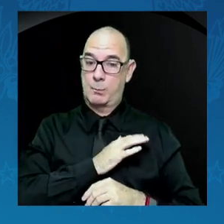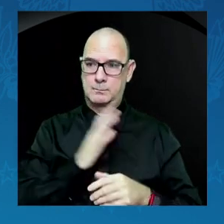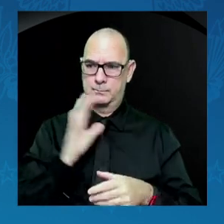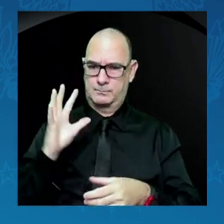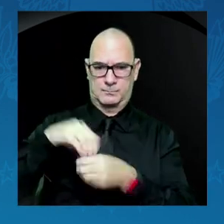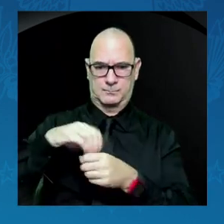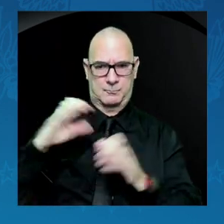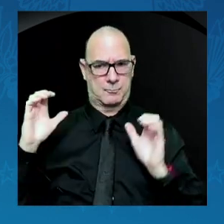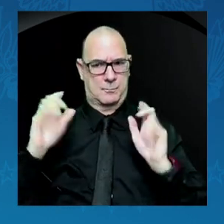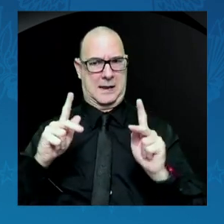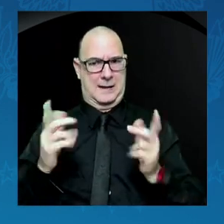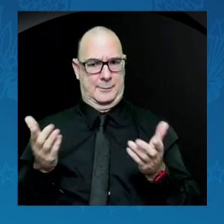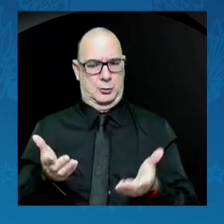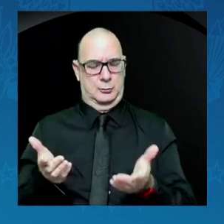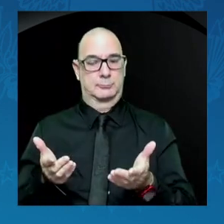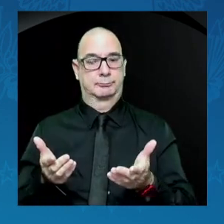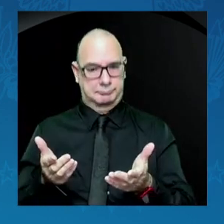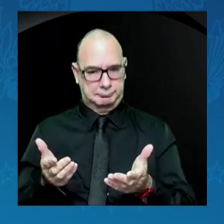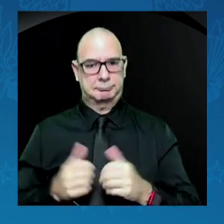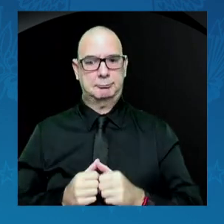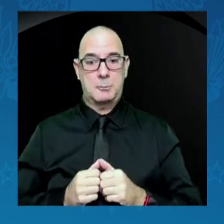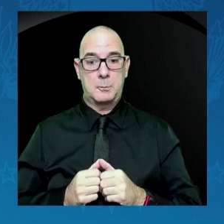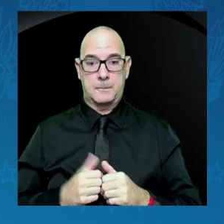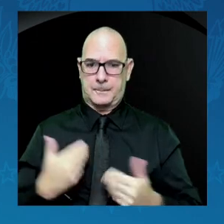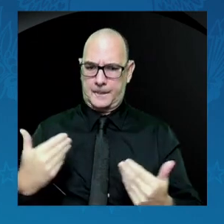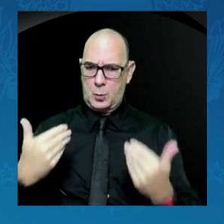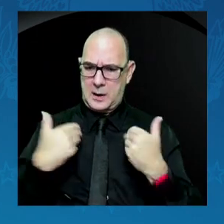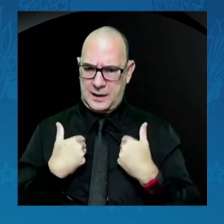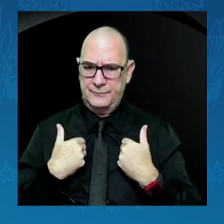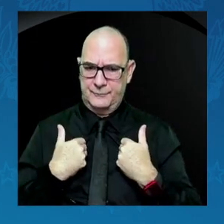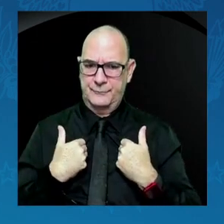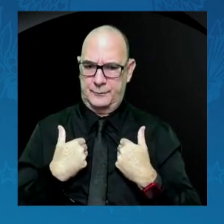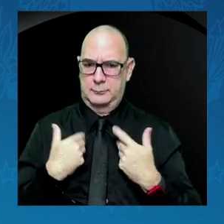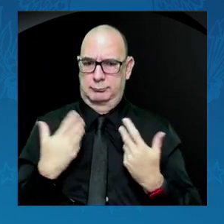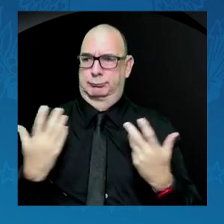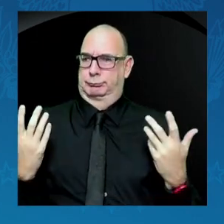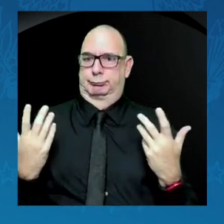to have my good friend, Senator Van Hollen.